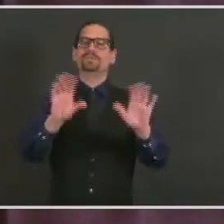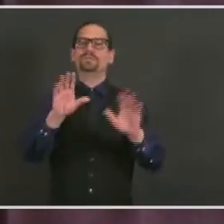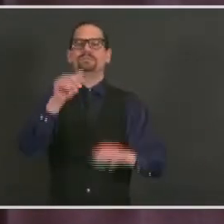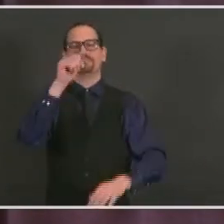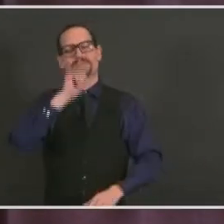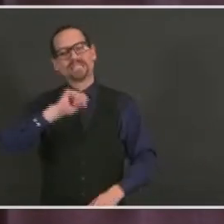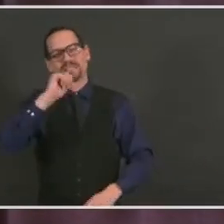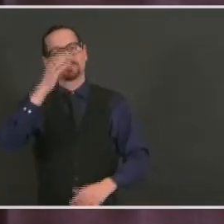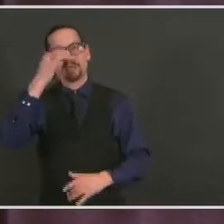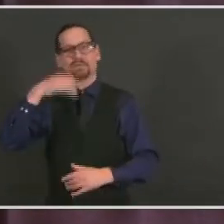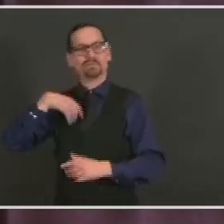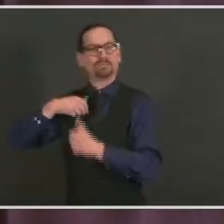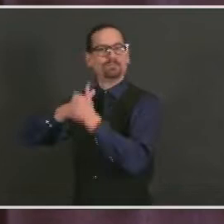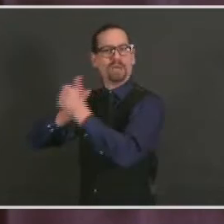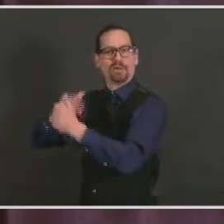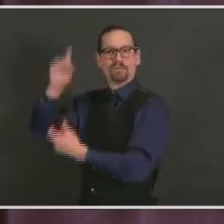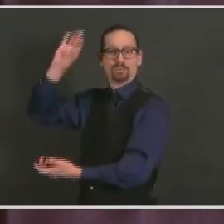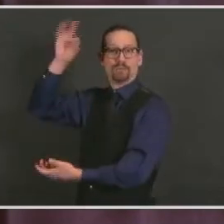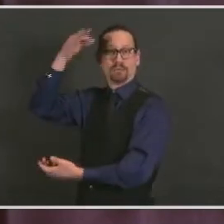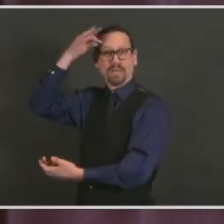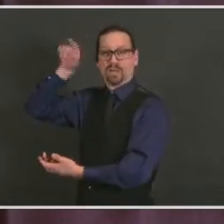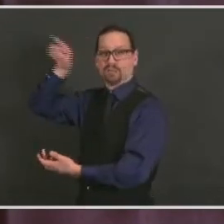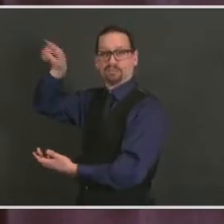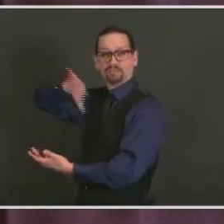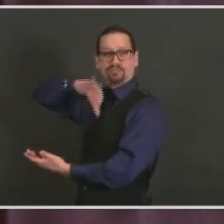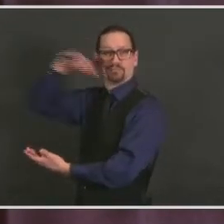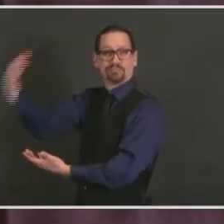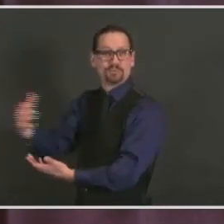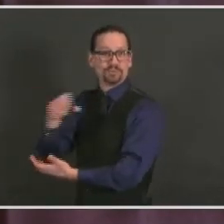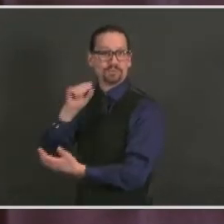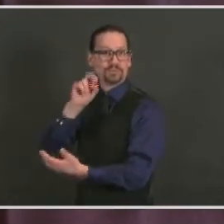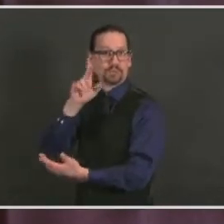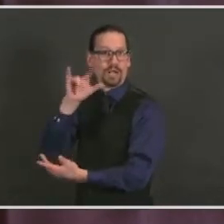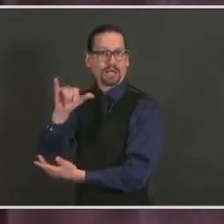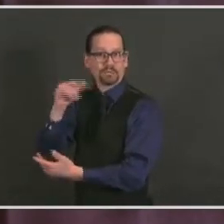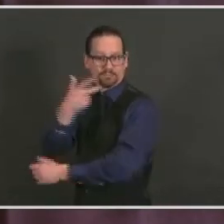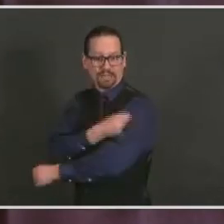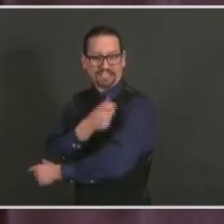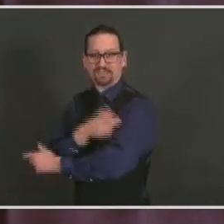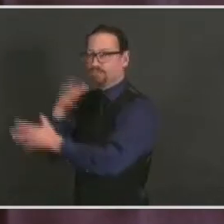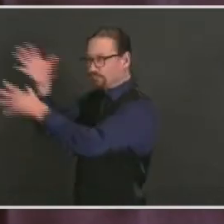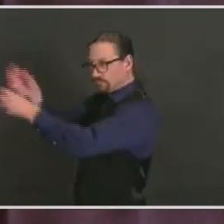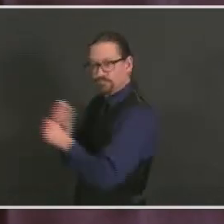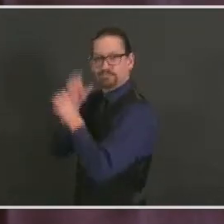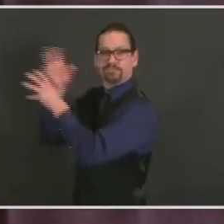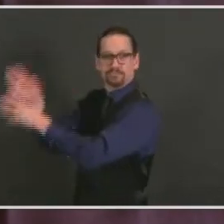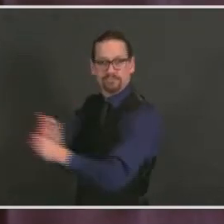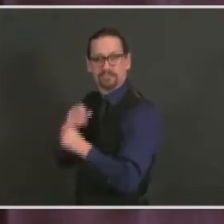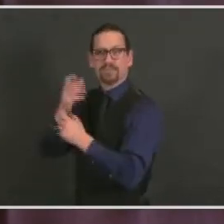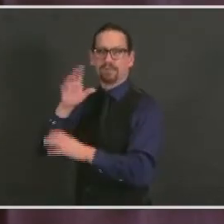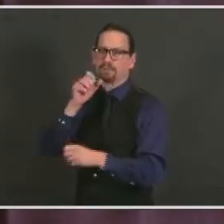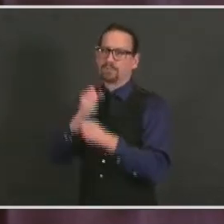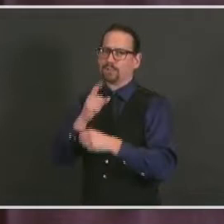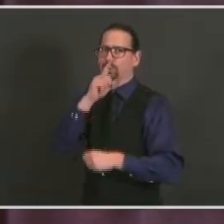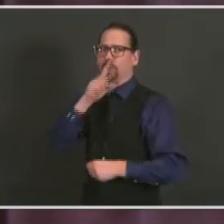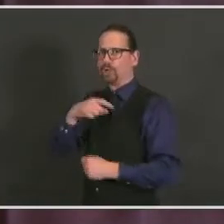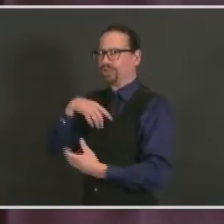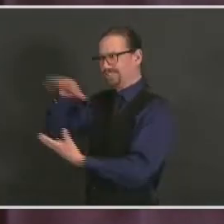VACCINE WAS COMING INTO RHODE ISLAND. WE'RE DOING EVERYTHING WE CAN TO HELP MAKE THAT HAPPEN WITH OUR FEDERAL PARTNERS AND WE WILL GET TO